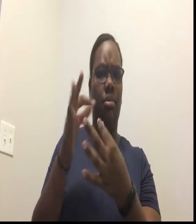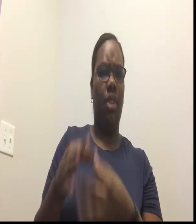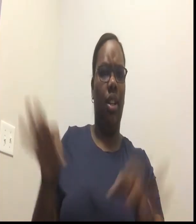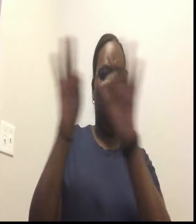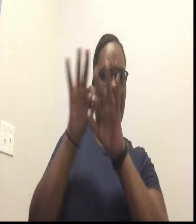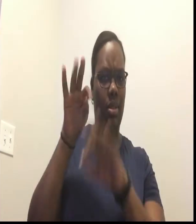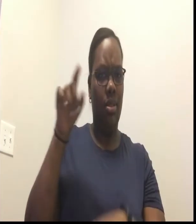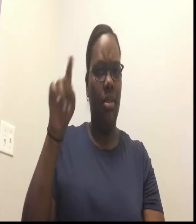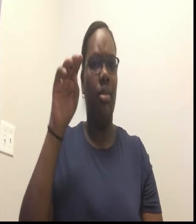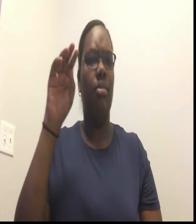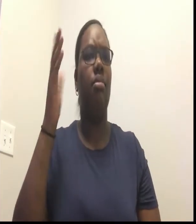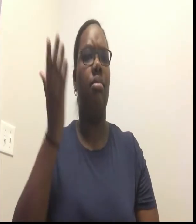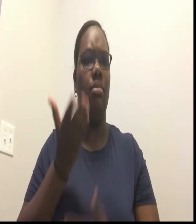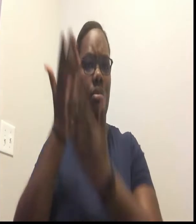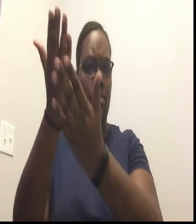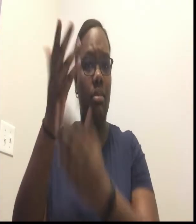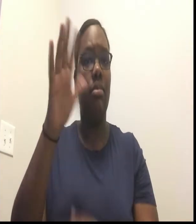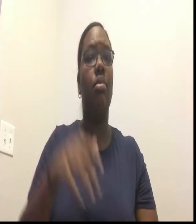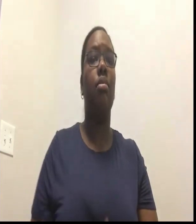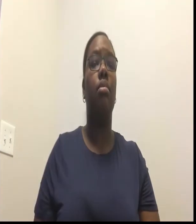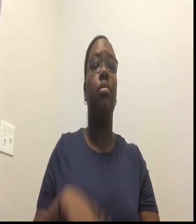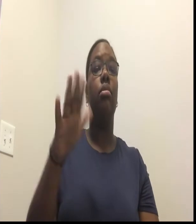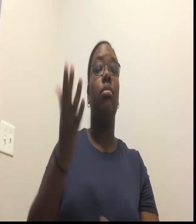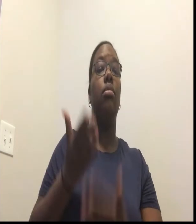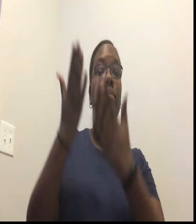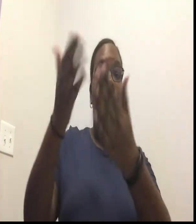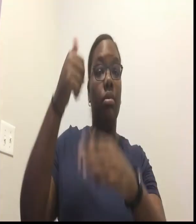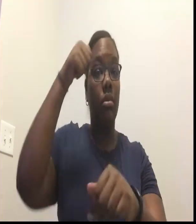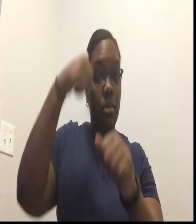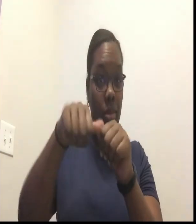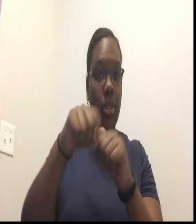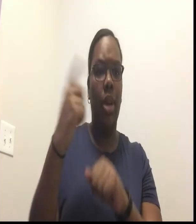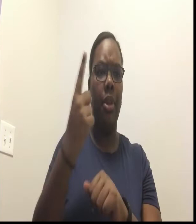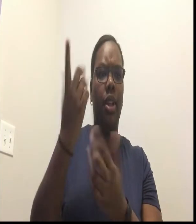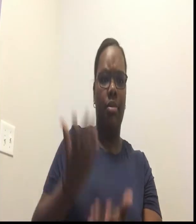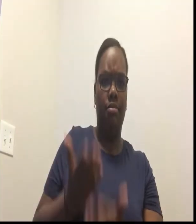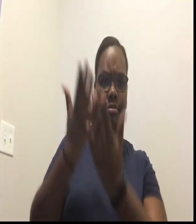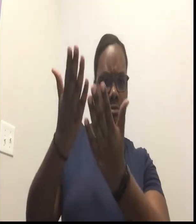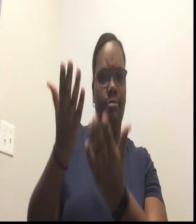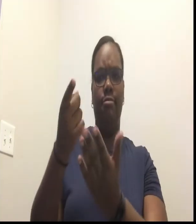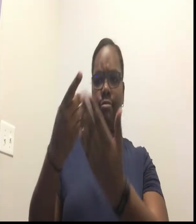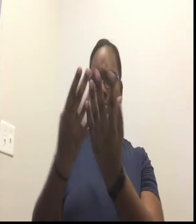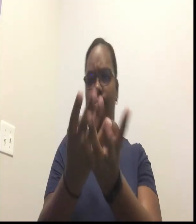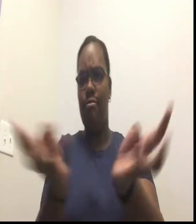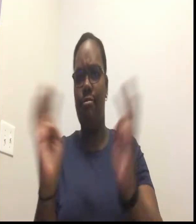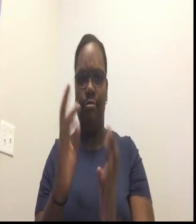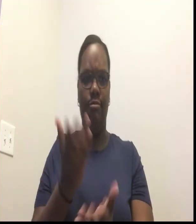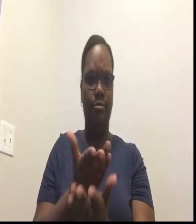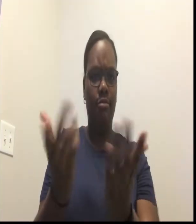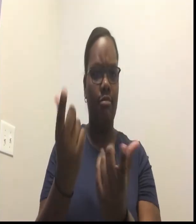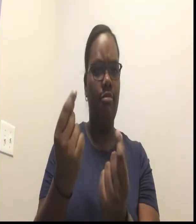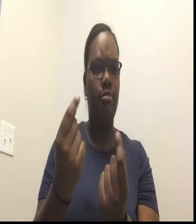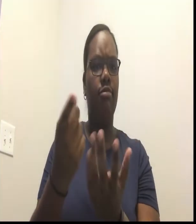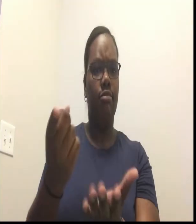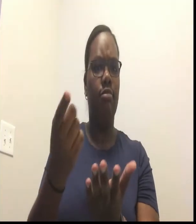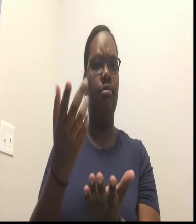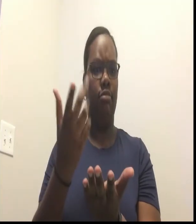procedure for handling a main motion, a main motion remember is to put something